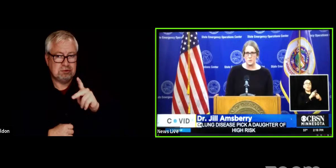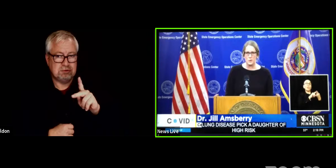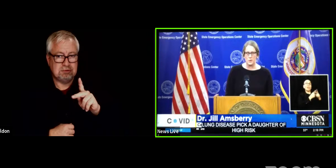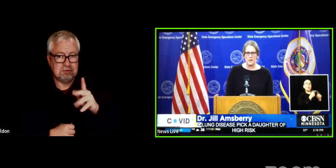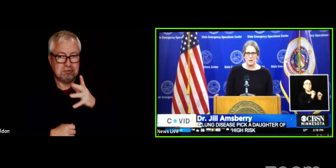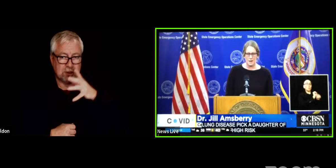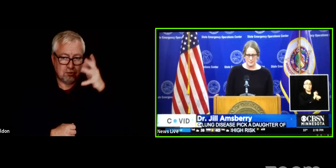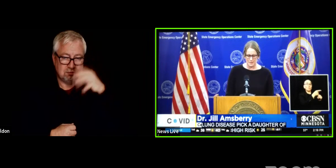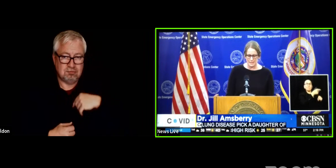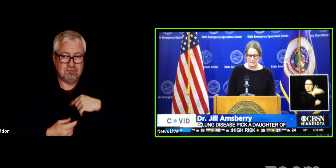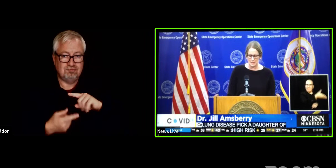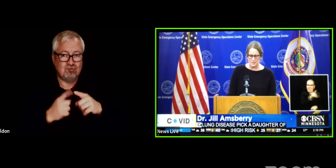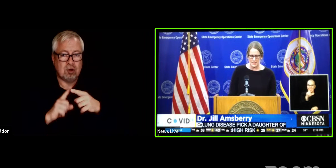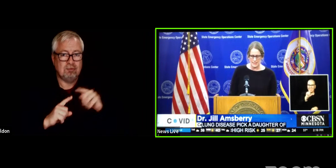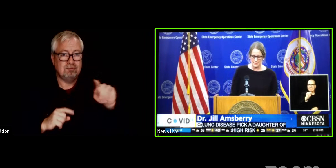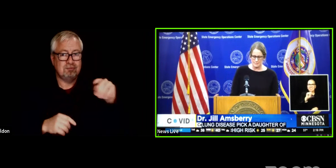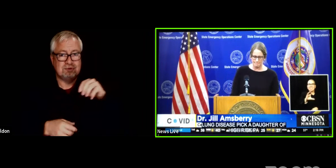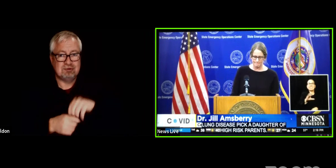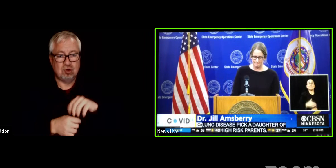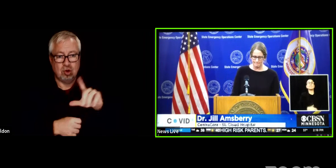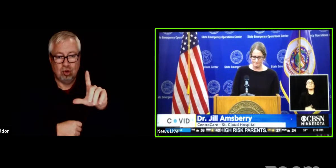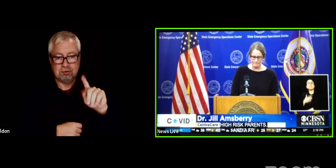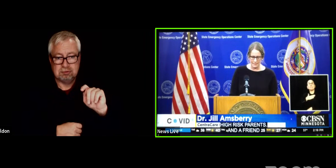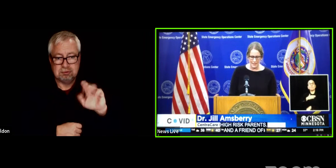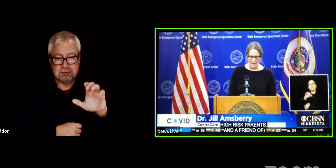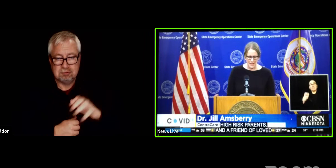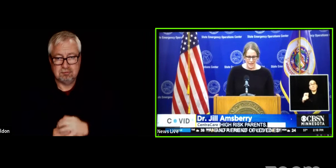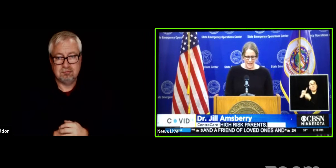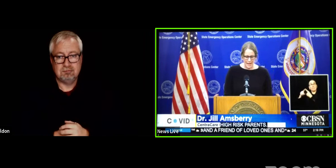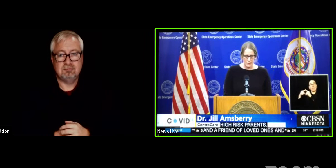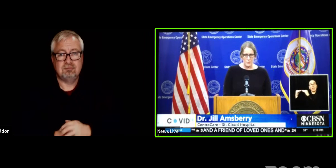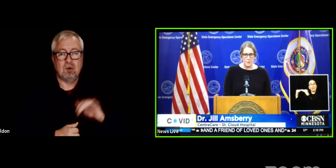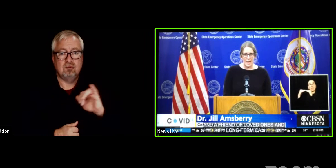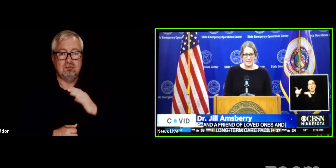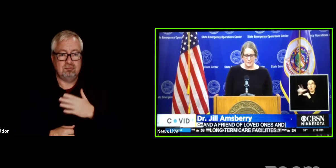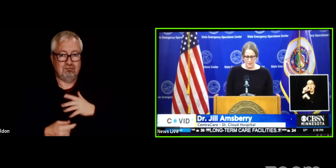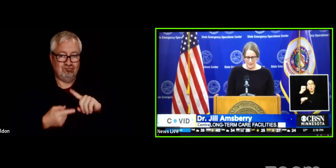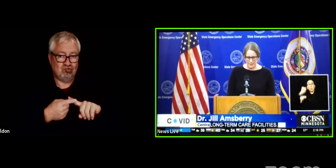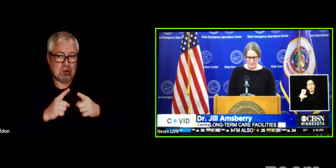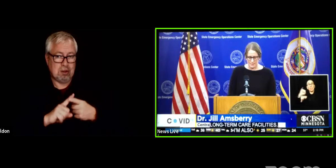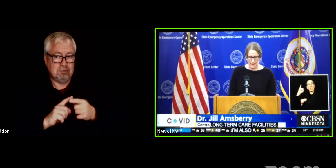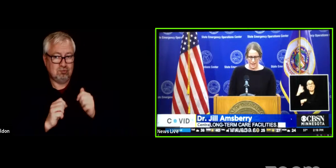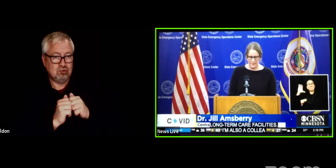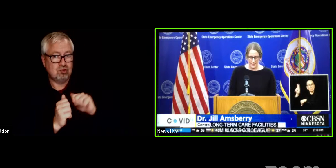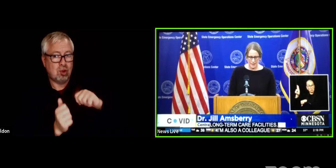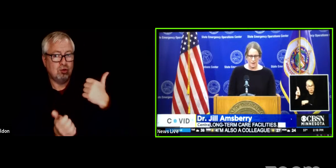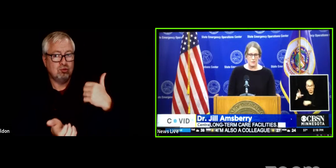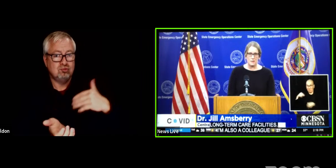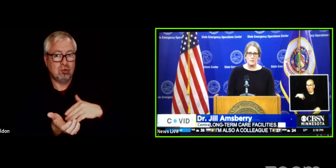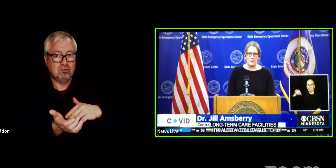WHO ARE WORKING IN HOSPITALS AND ICU SETTINGS. AND OVER THE PAST THREE MONTHS, I HAVE HAD THE HONOR OF